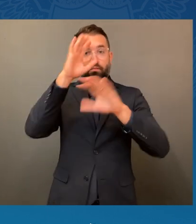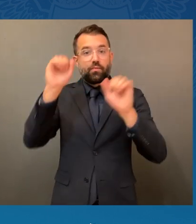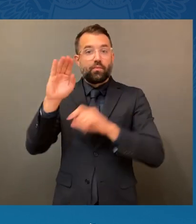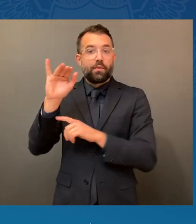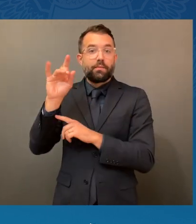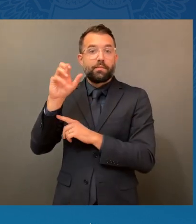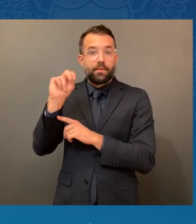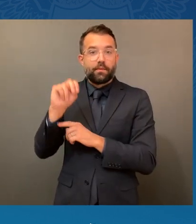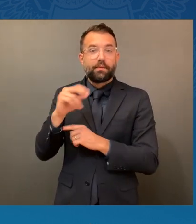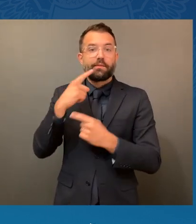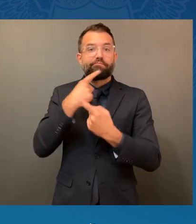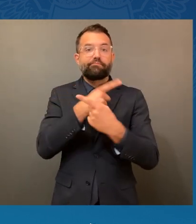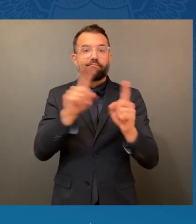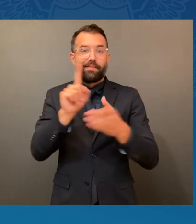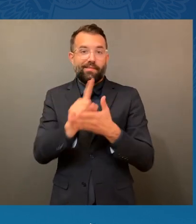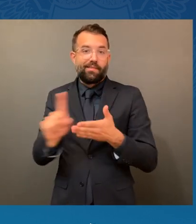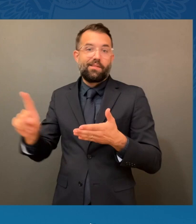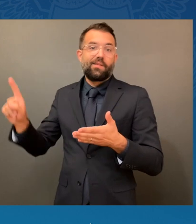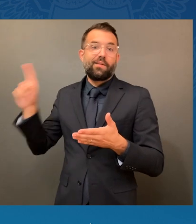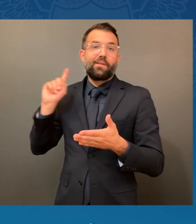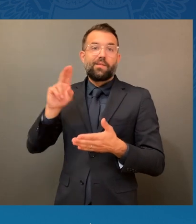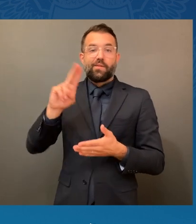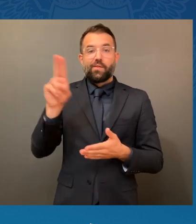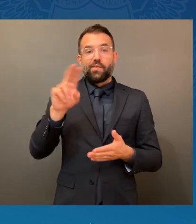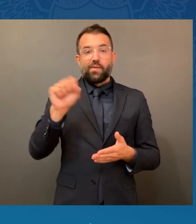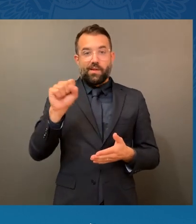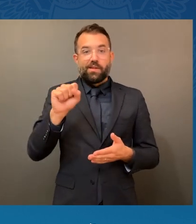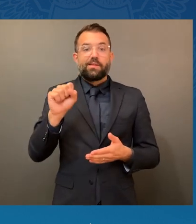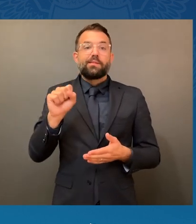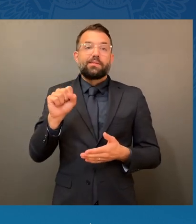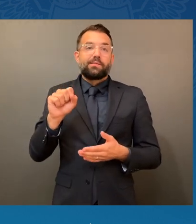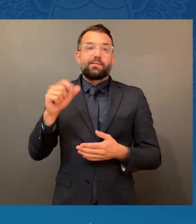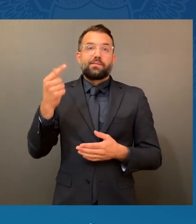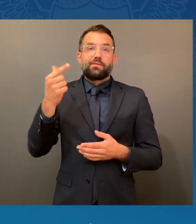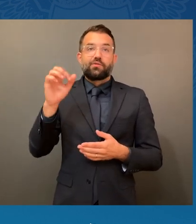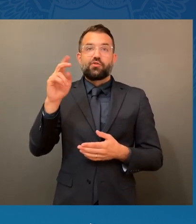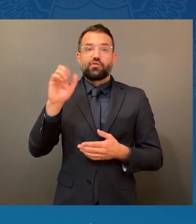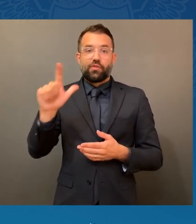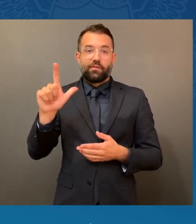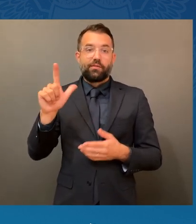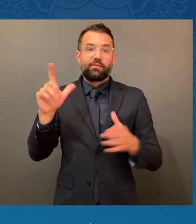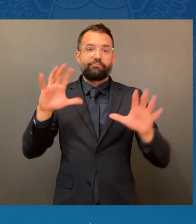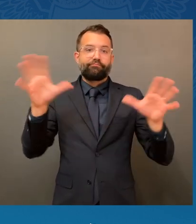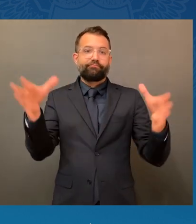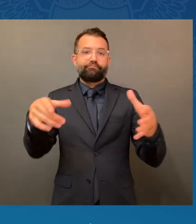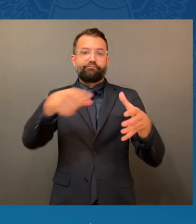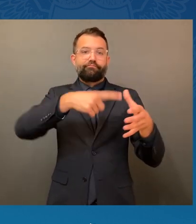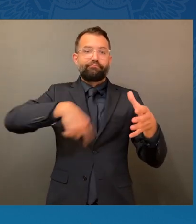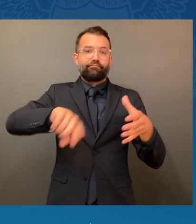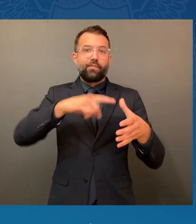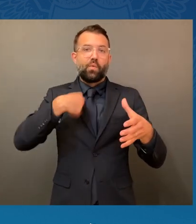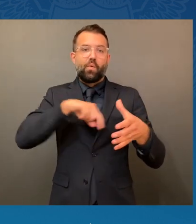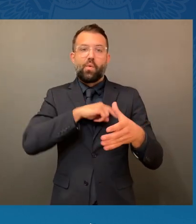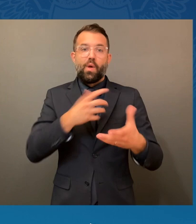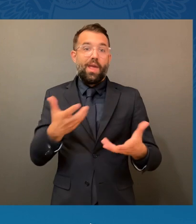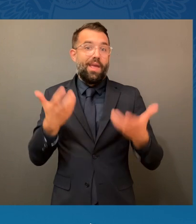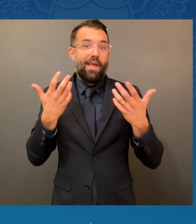the United States does not seek conflict with China, and we do not seek a Cold War.